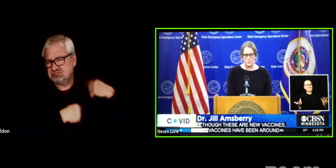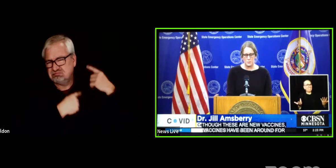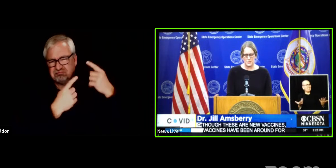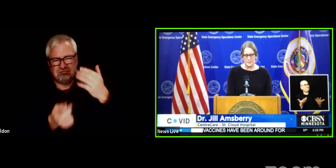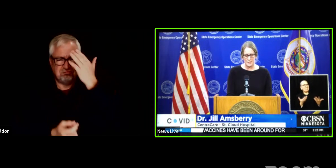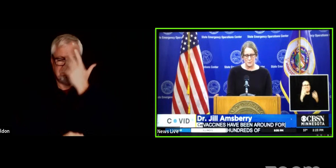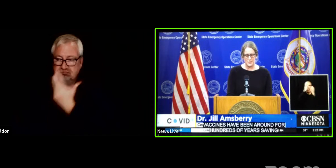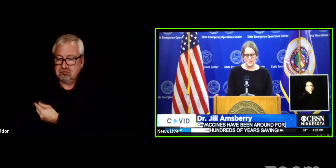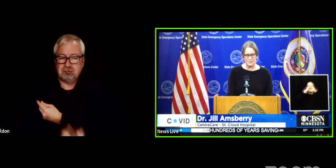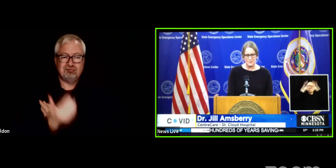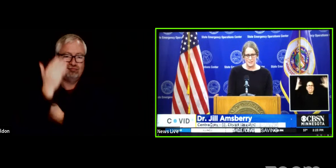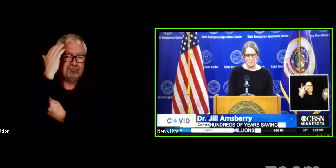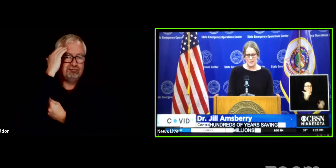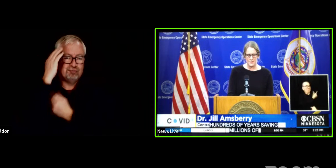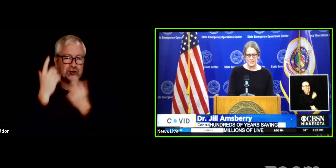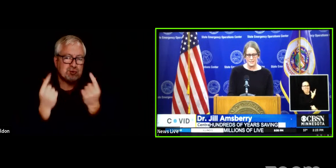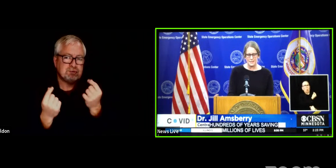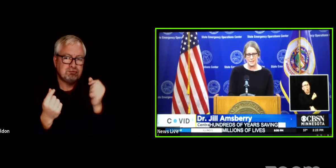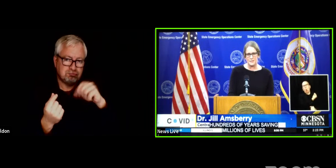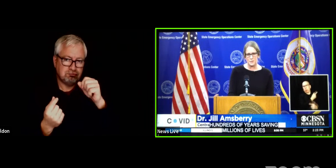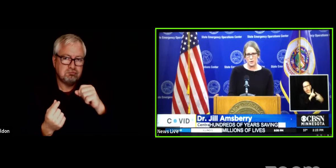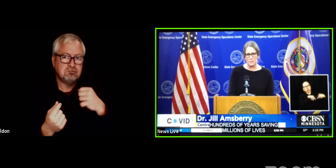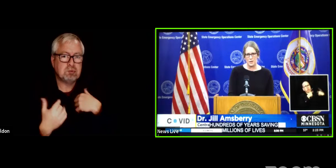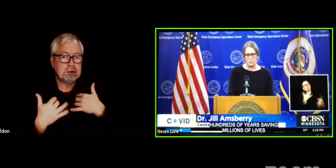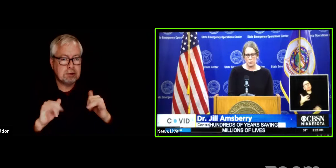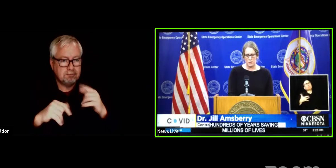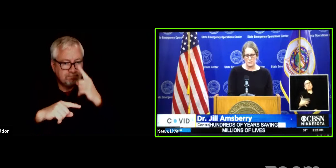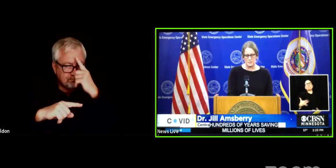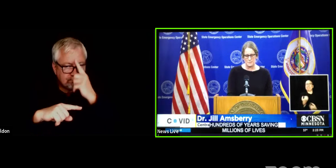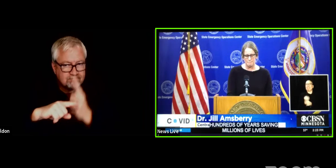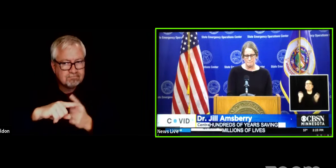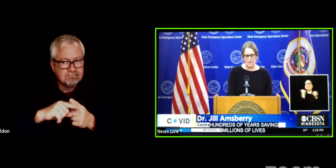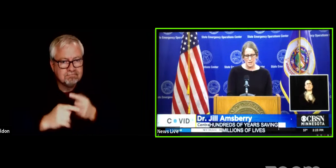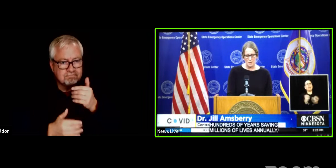PROCEED WITH SAFETY AND EFFICACY AS OUR PRIMARY IMPORTANCE.